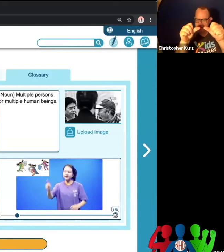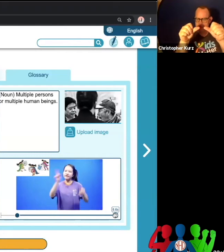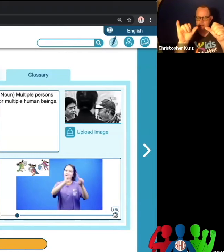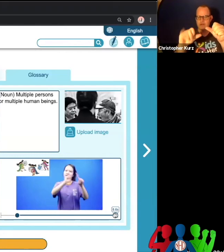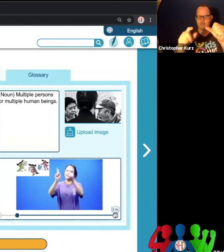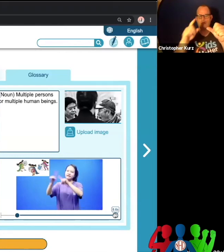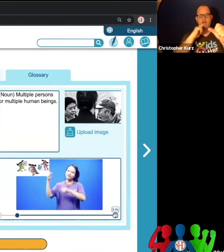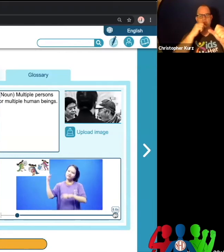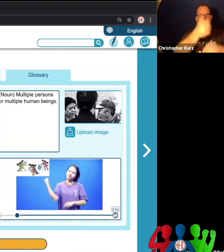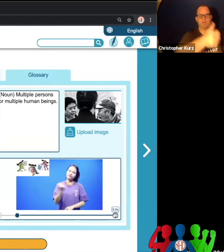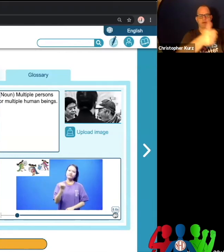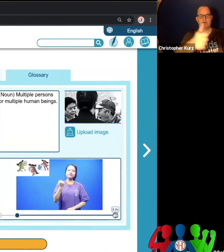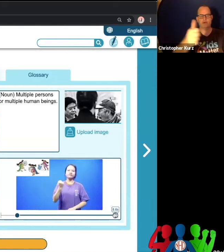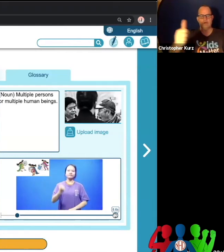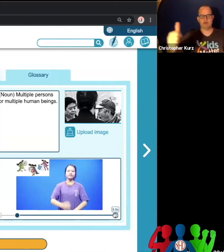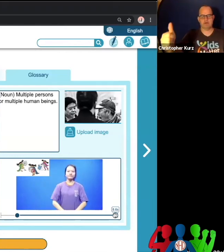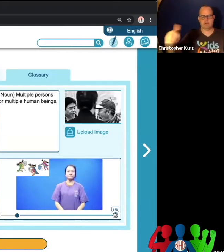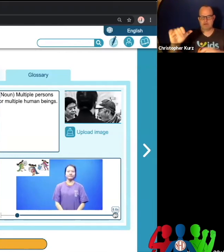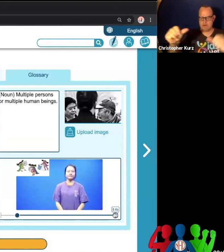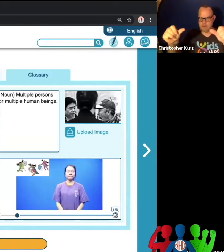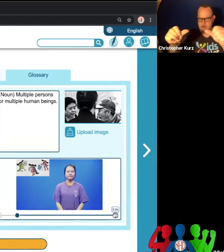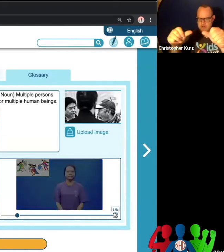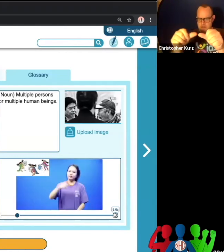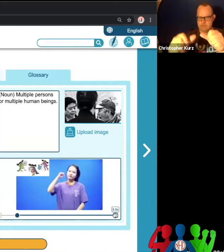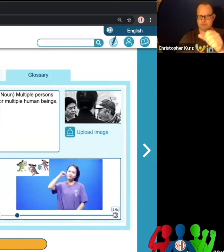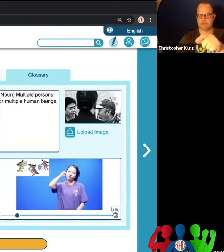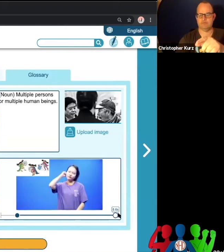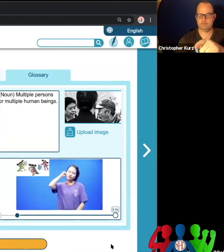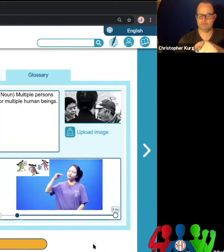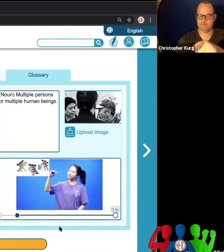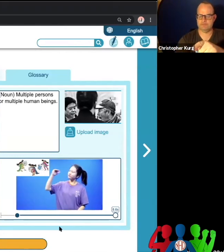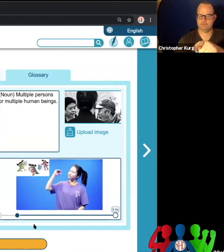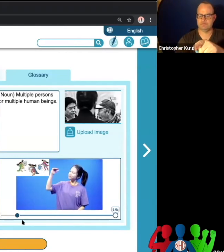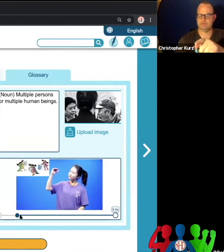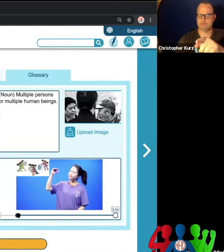So here we see the video for the entire page, and we have a selector